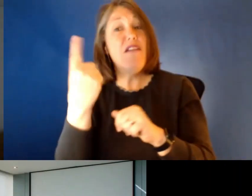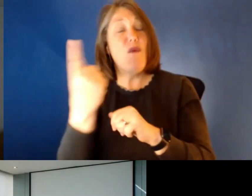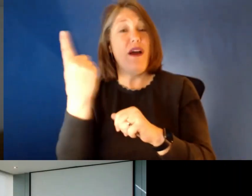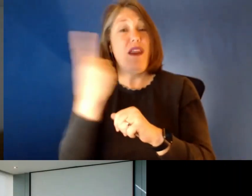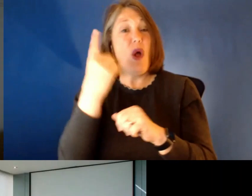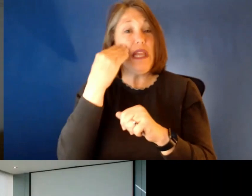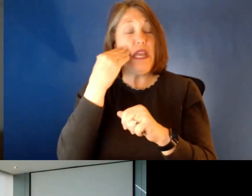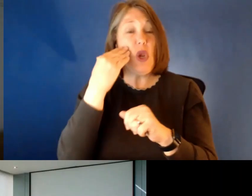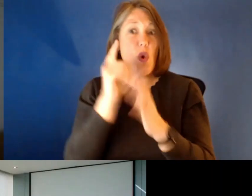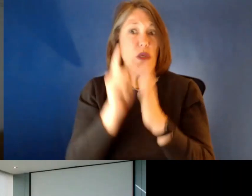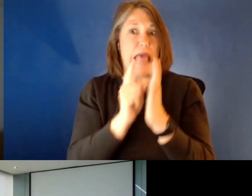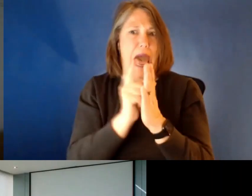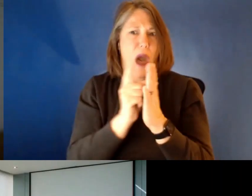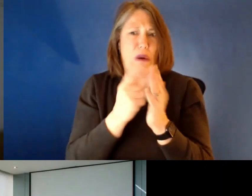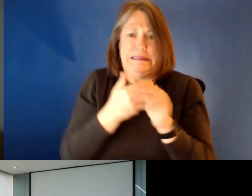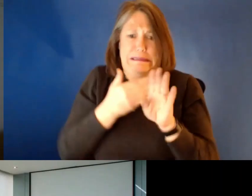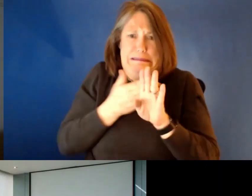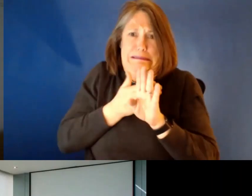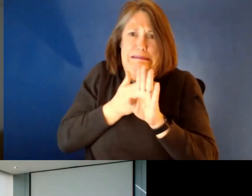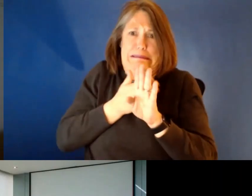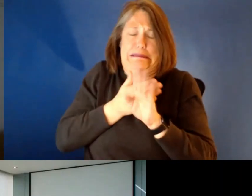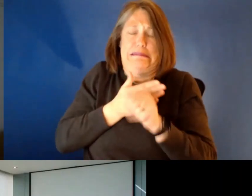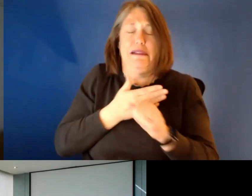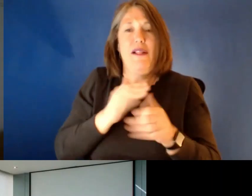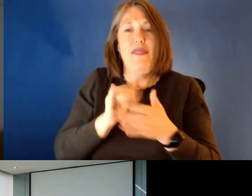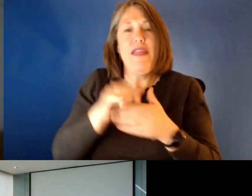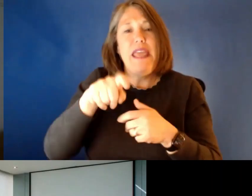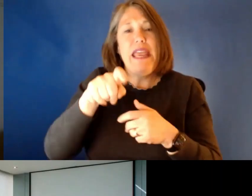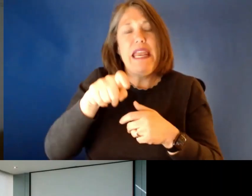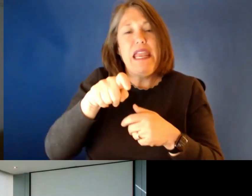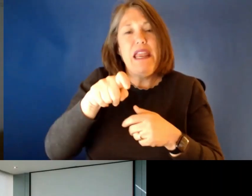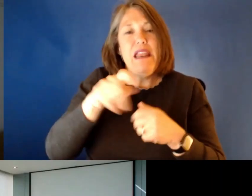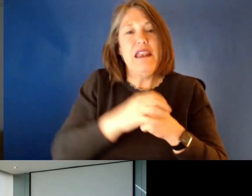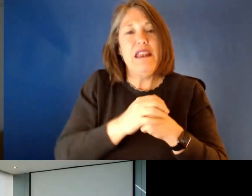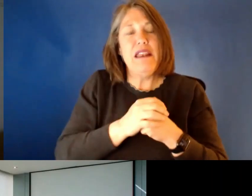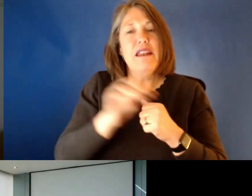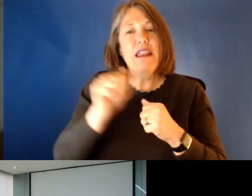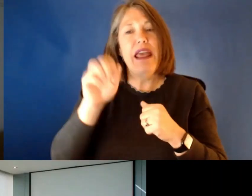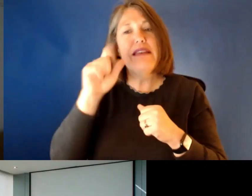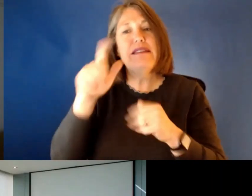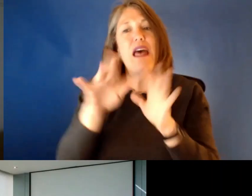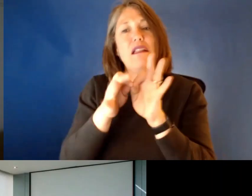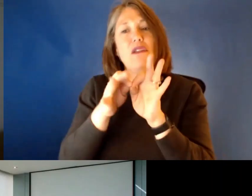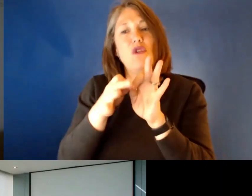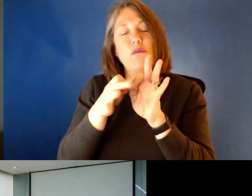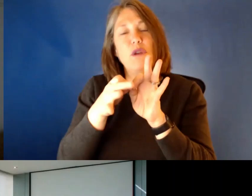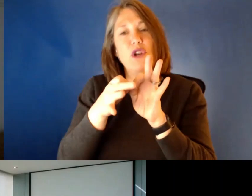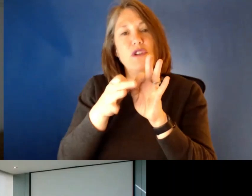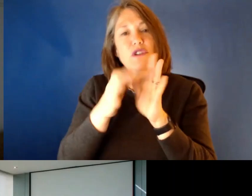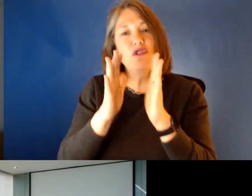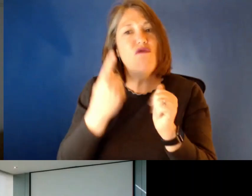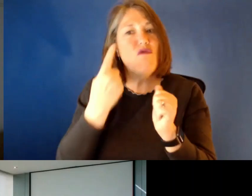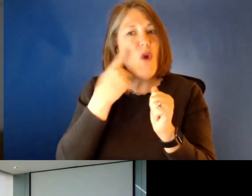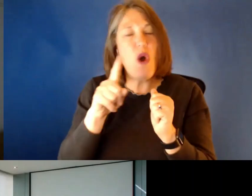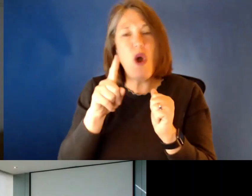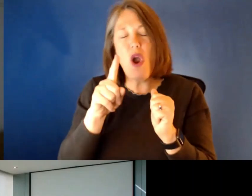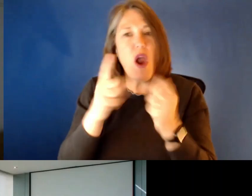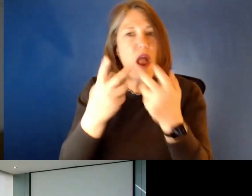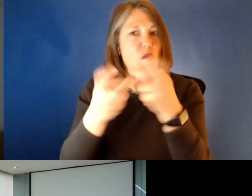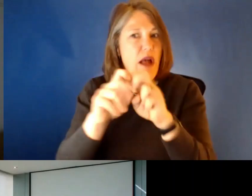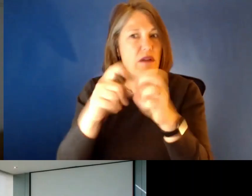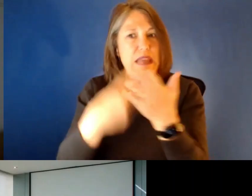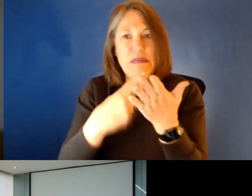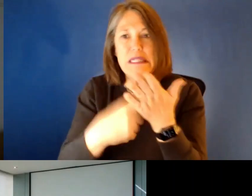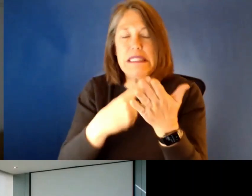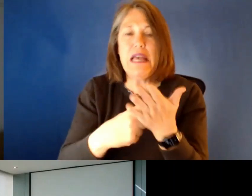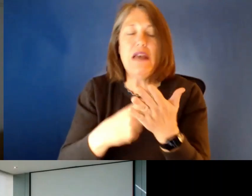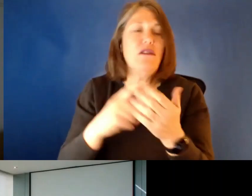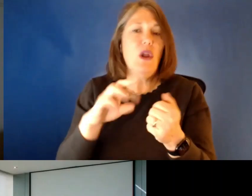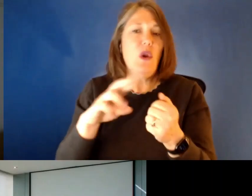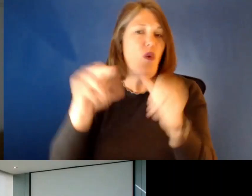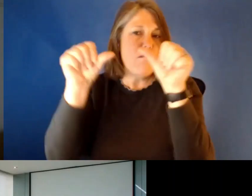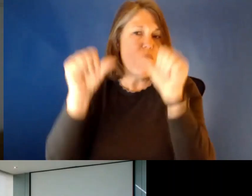advance that they need ASL interpreters 06:21:01 at a roundtable or a poster session,